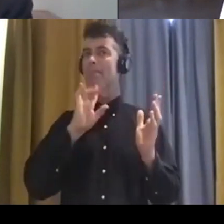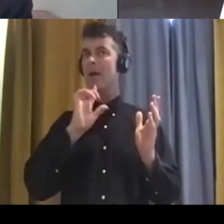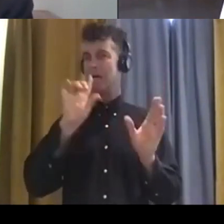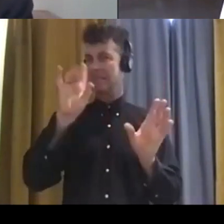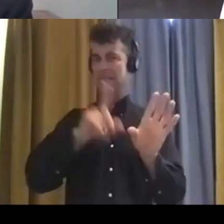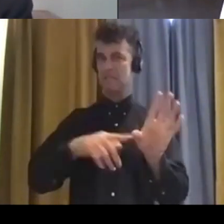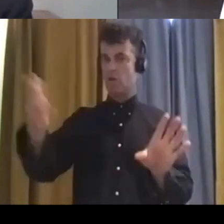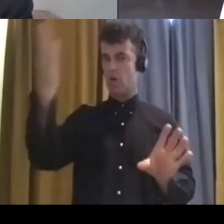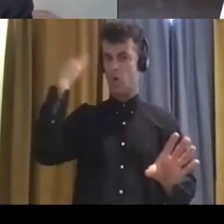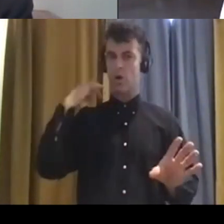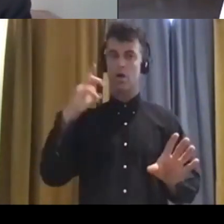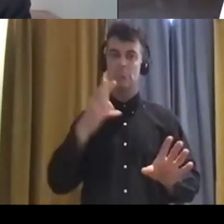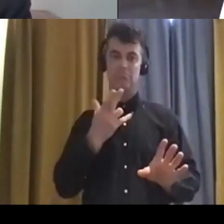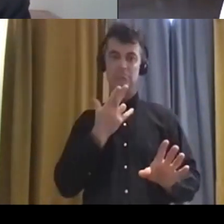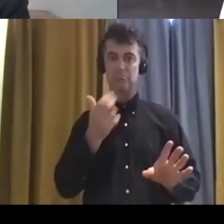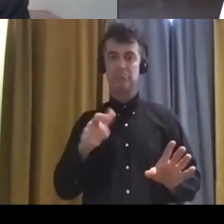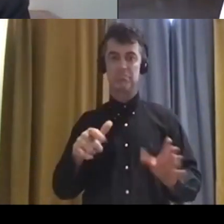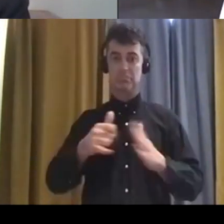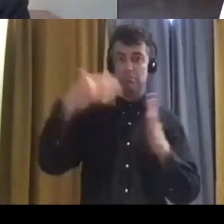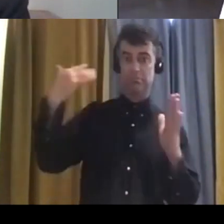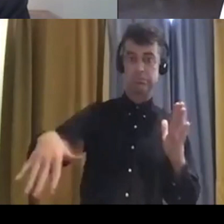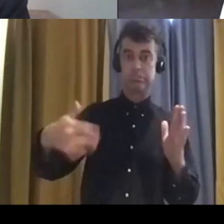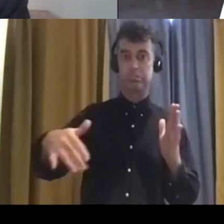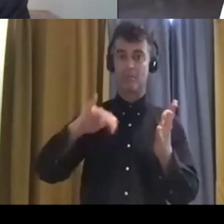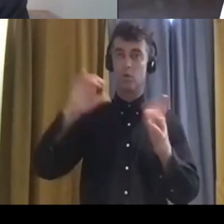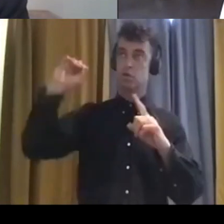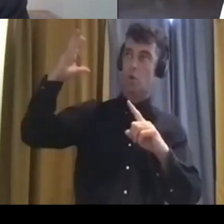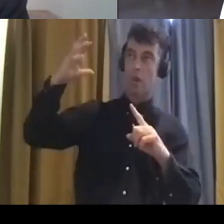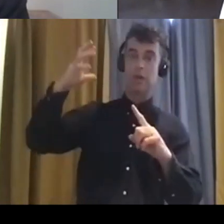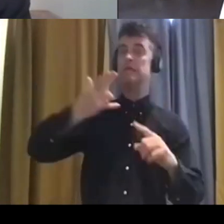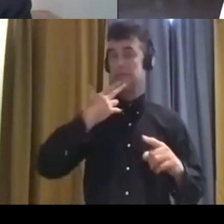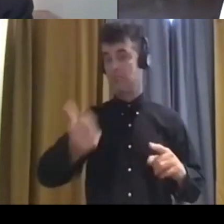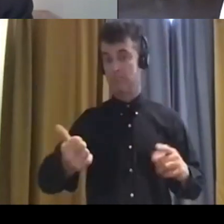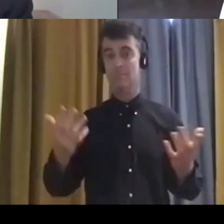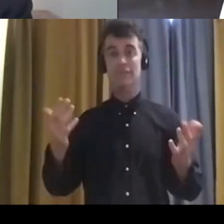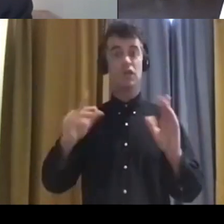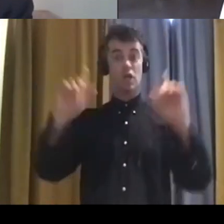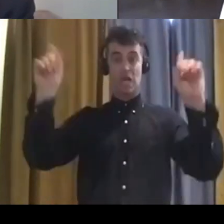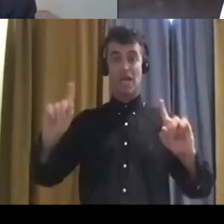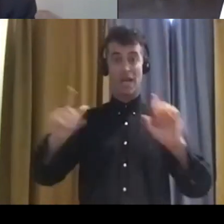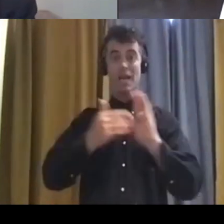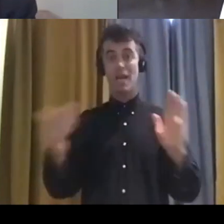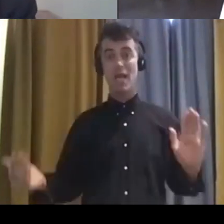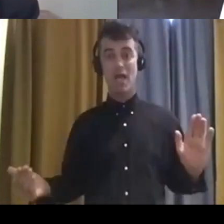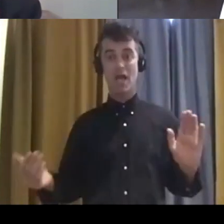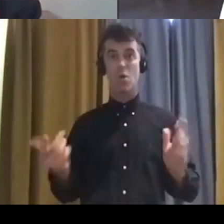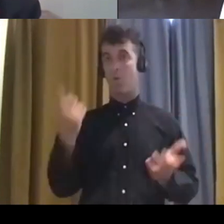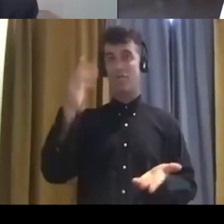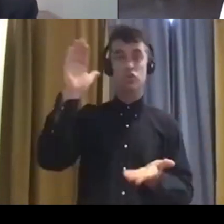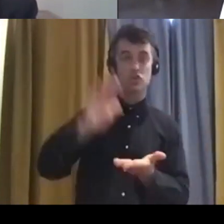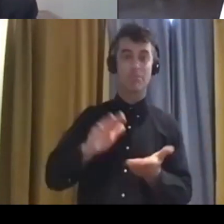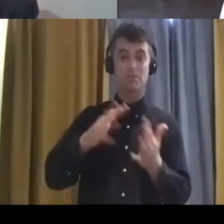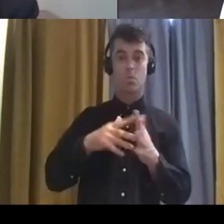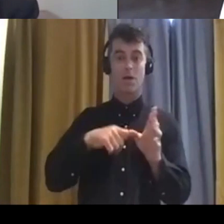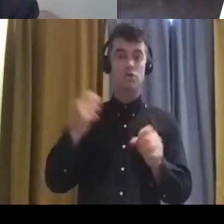an expensive way to produce energy. Today it's one of the cheapest ways to produce energy,